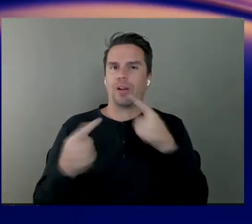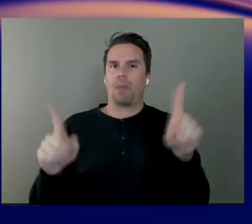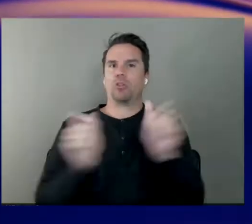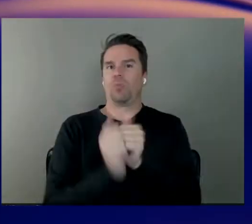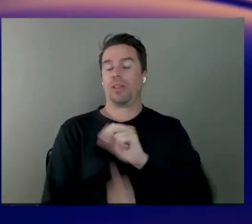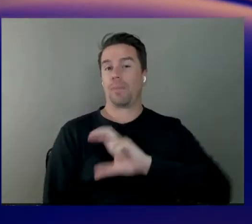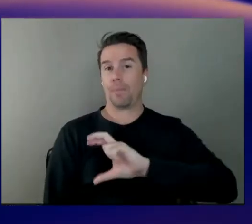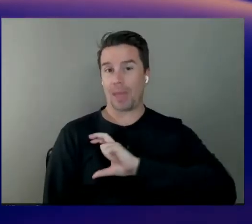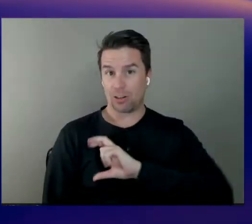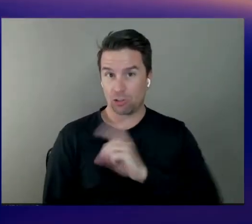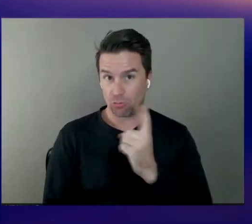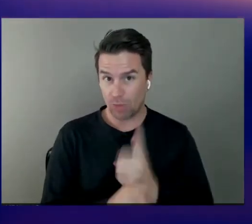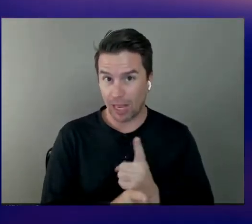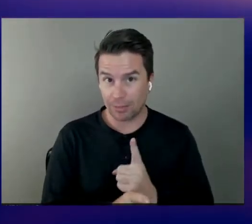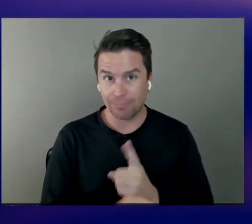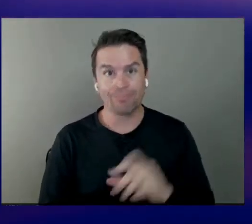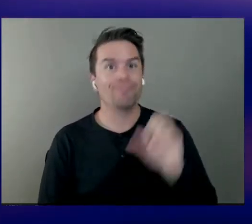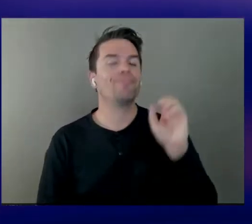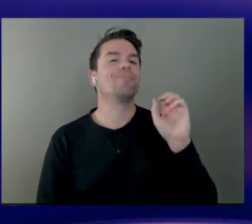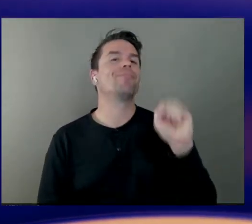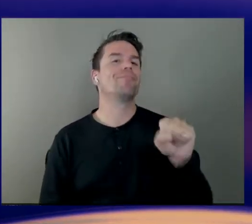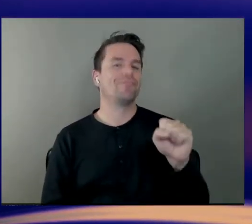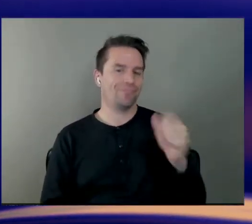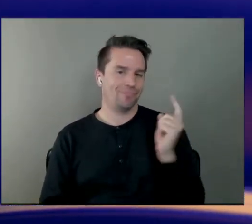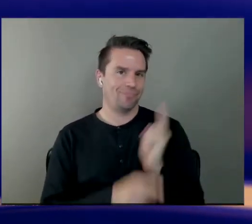Yeah absolutely, we have built a learning plan